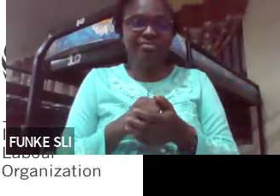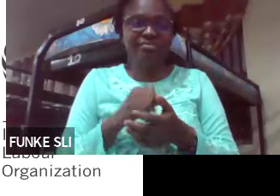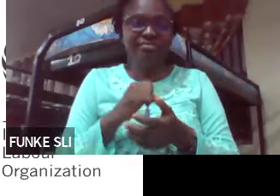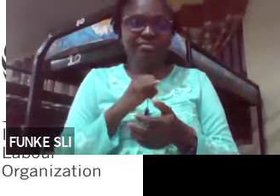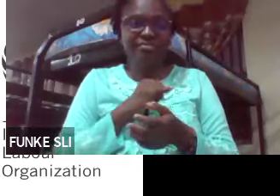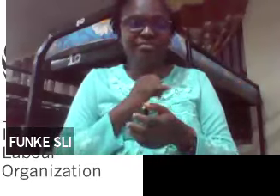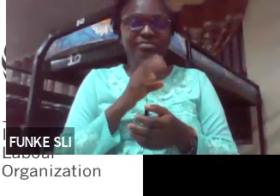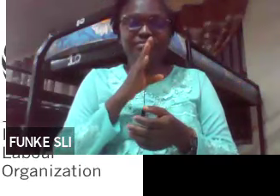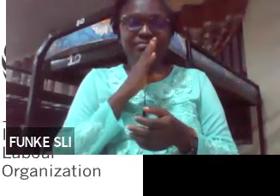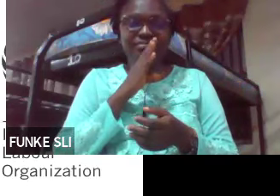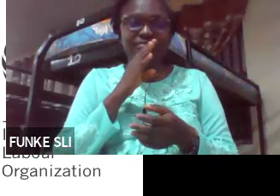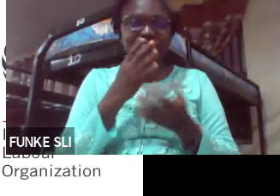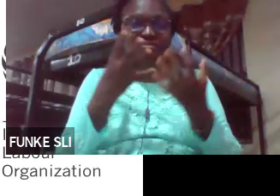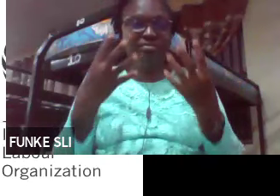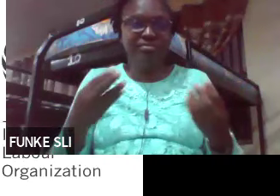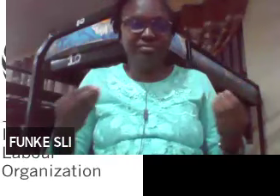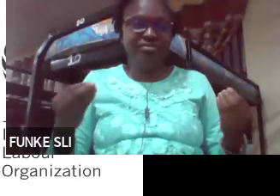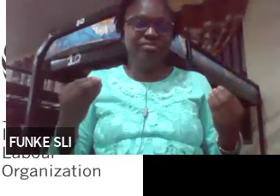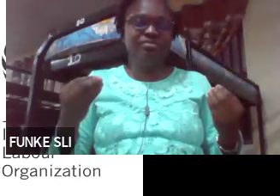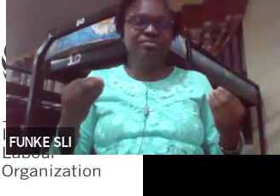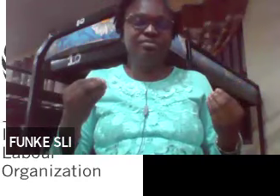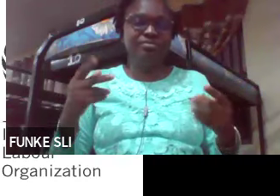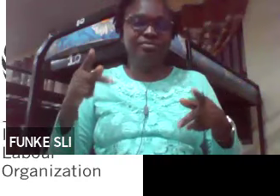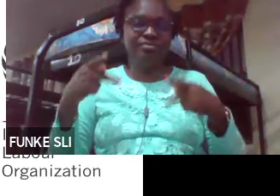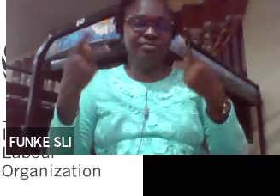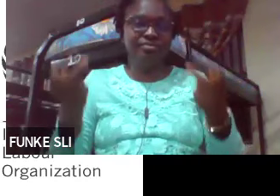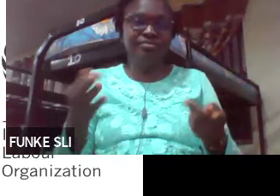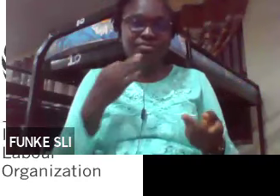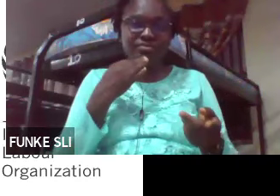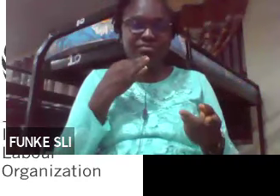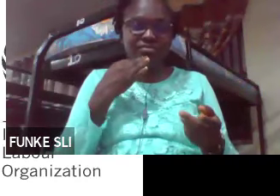Esther Isaac Chidera: be a solution. I provide food for people.